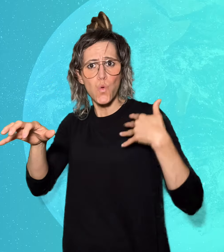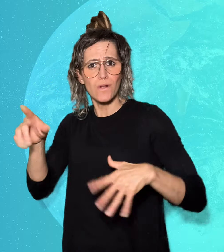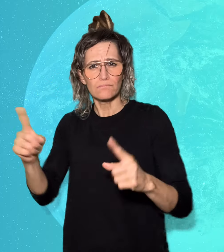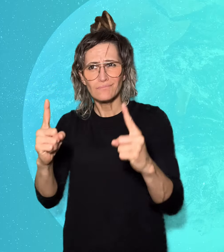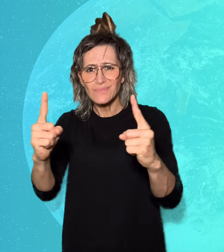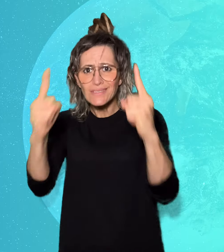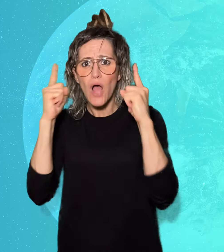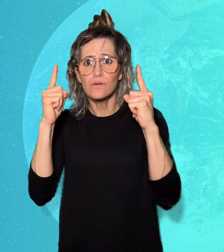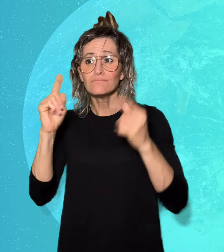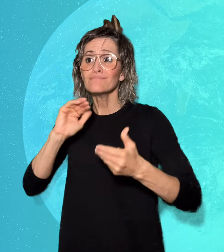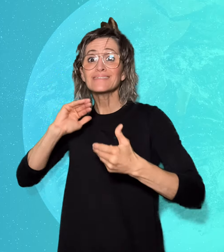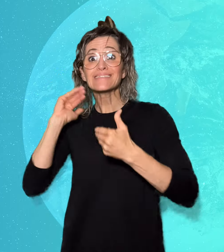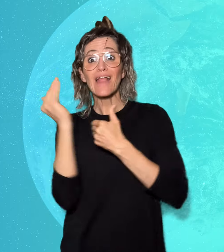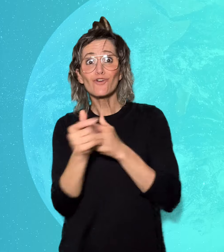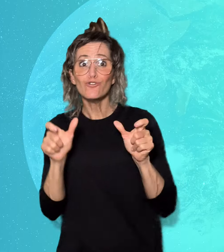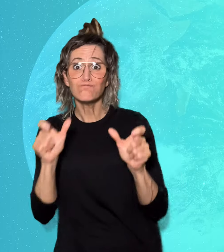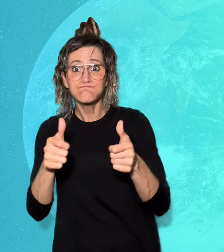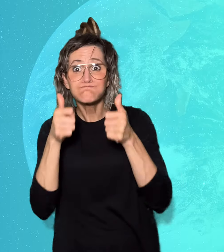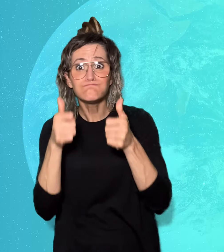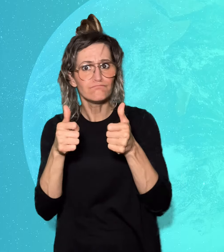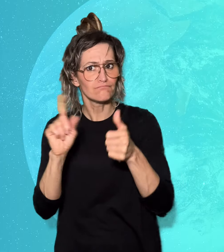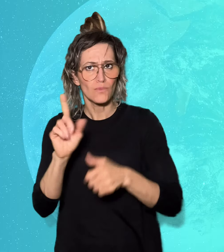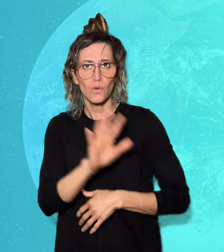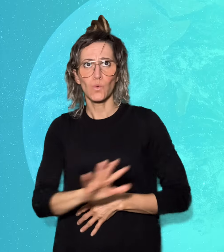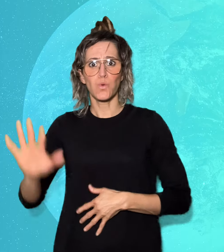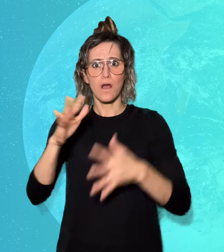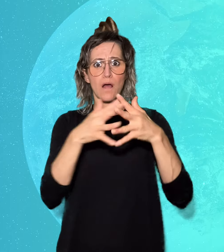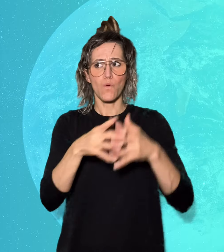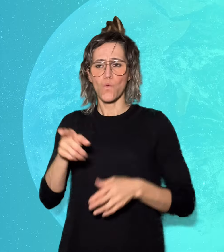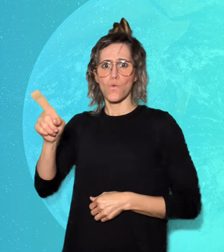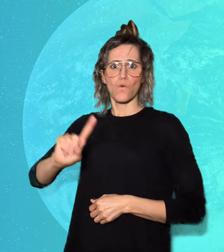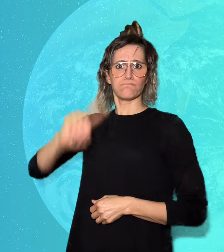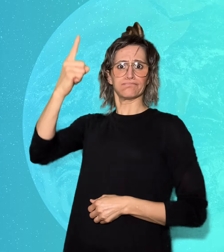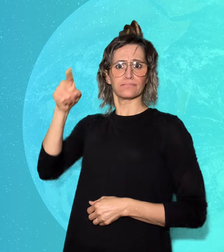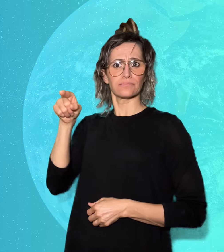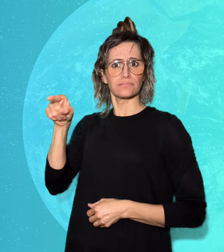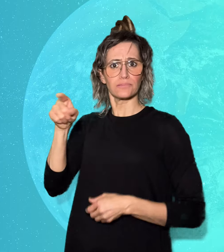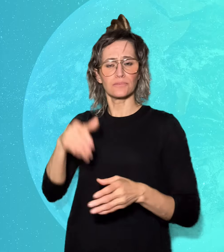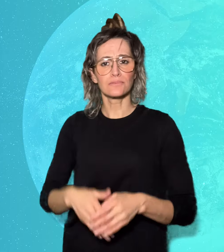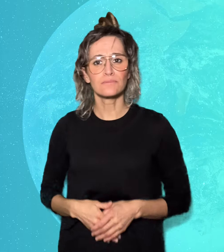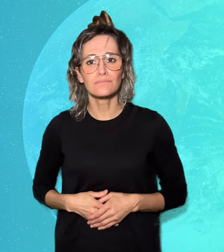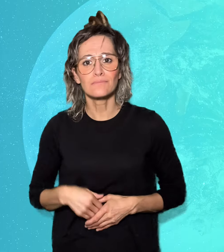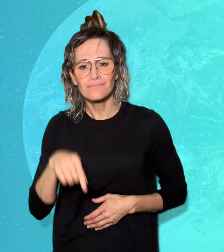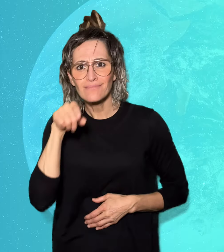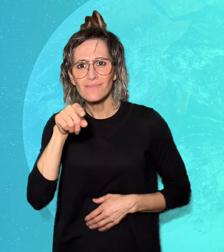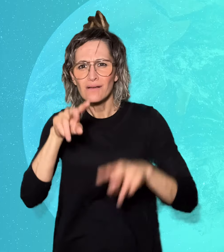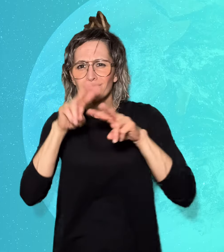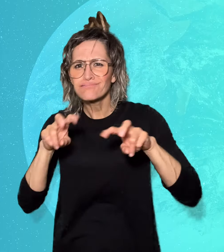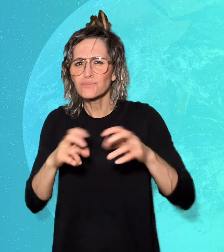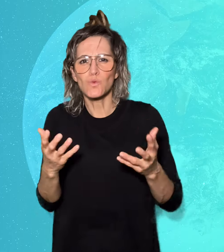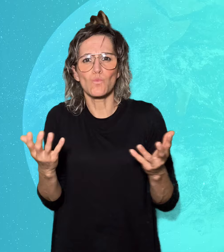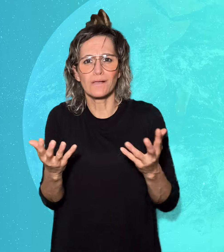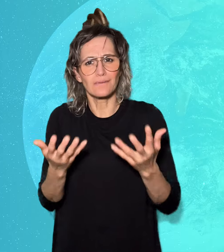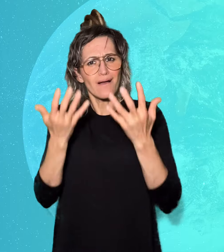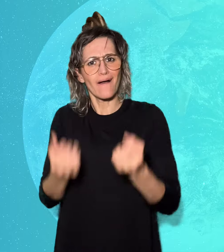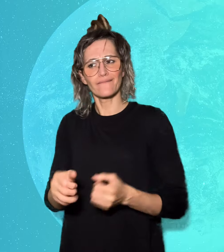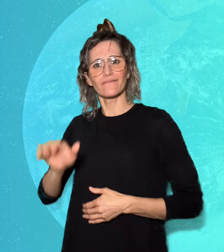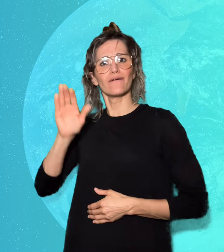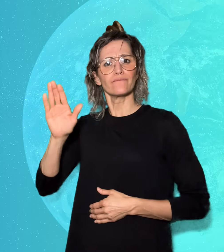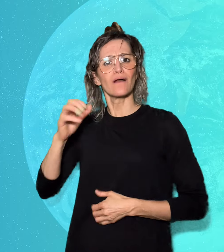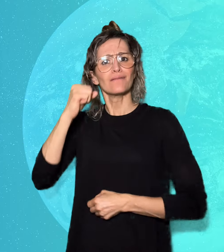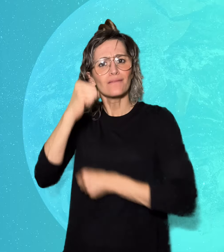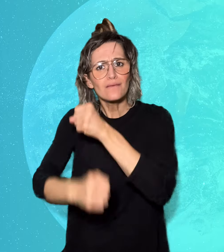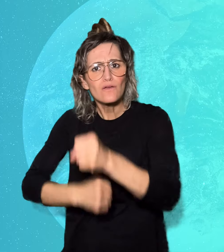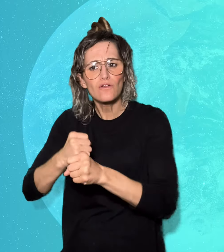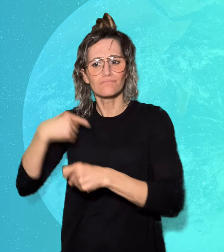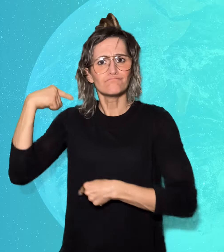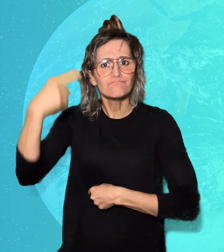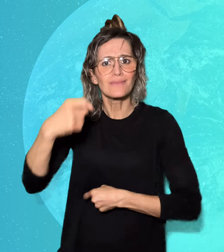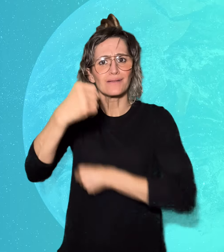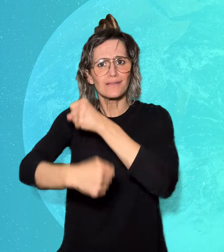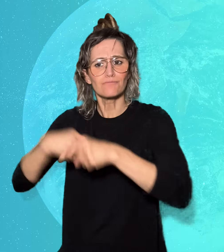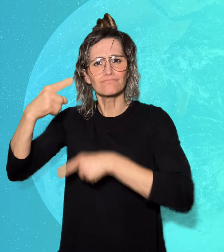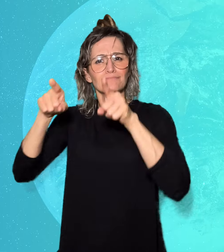This comes from an annual report made by “Your Local Security” and